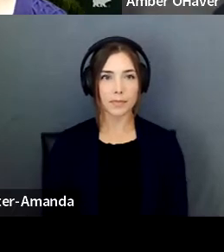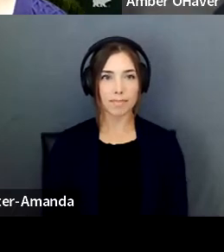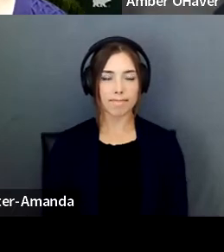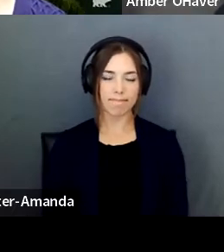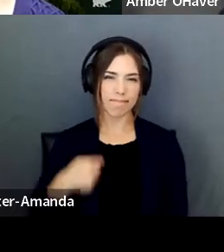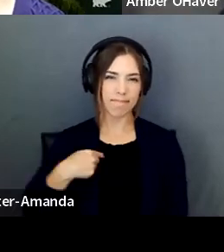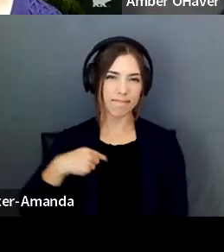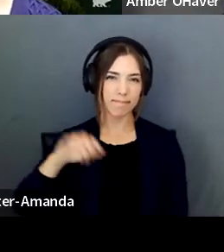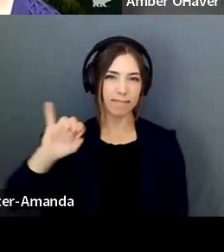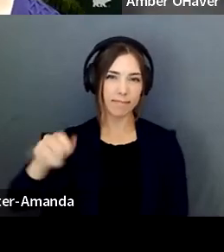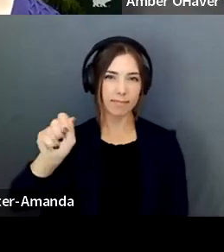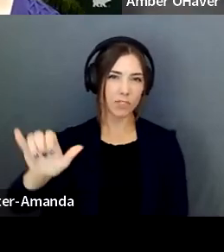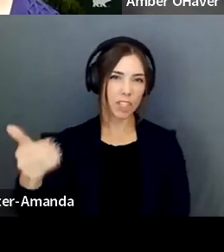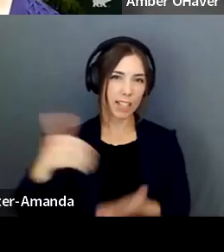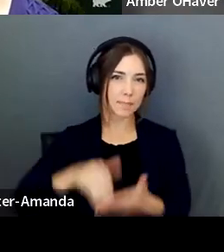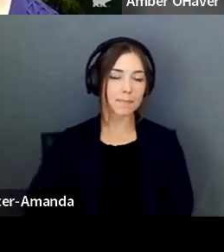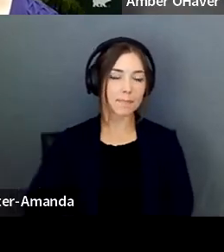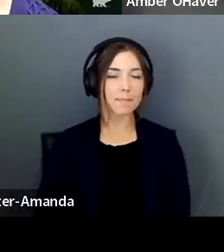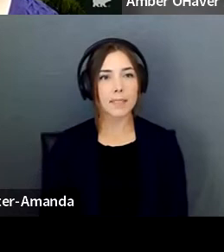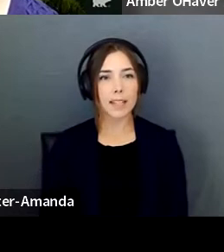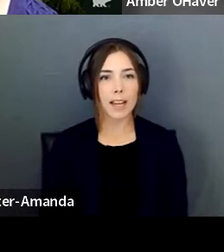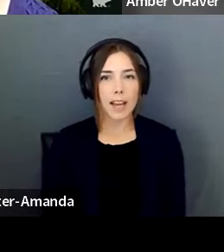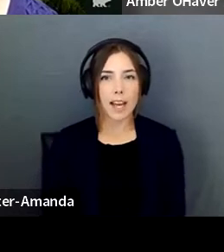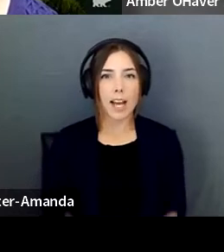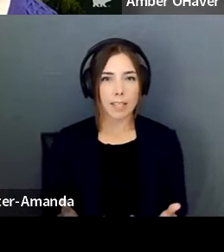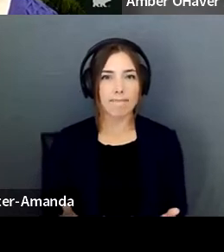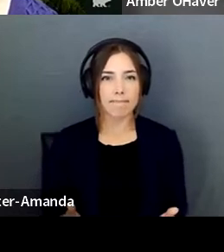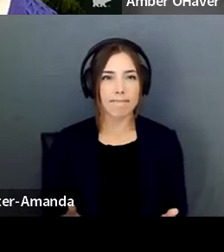IL without these services I would in nursing home.